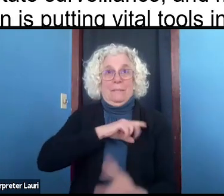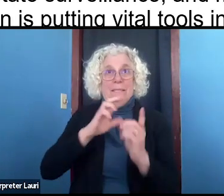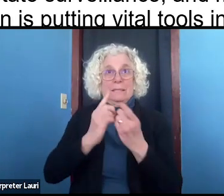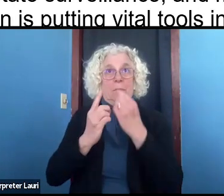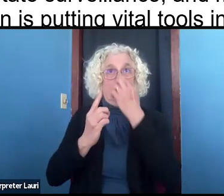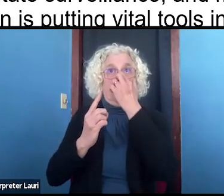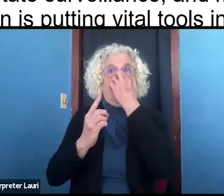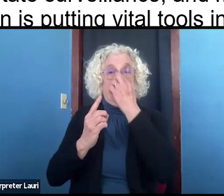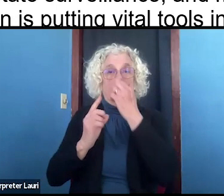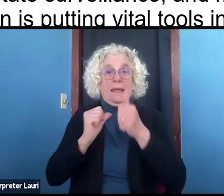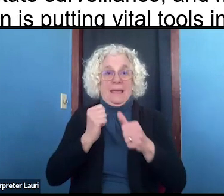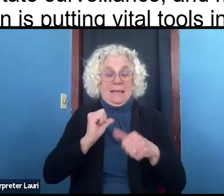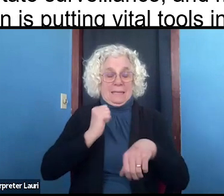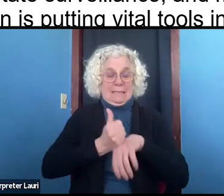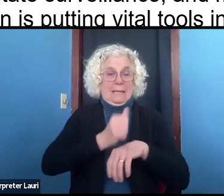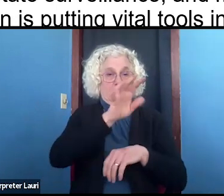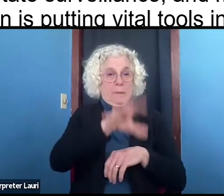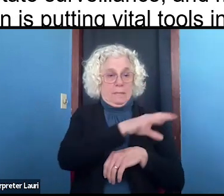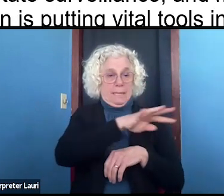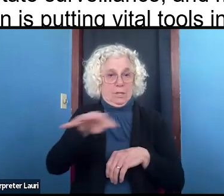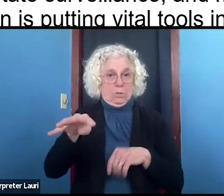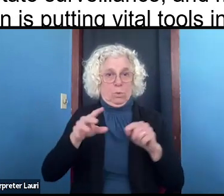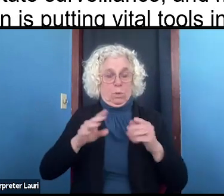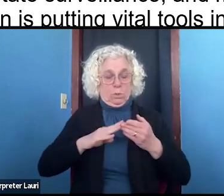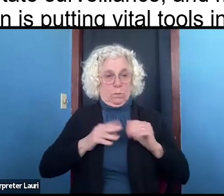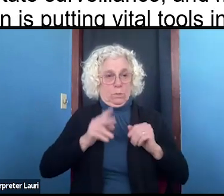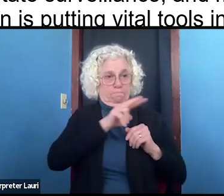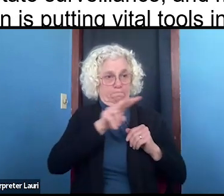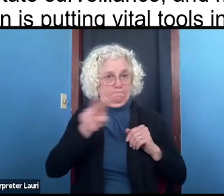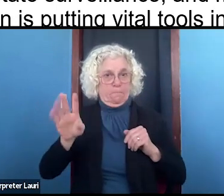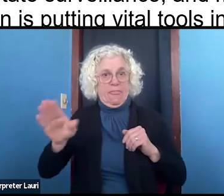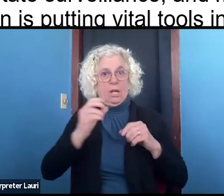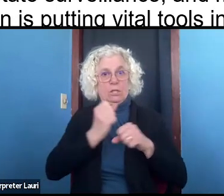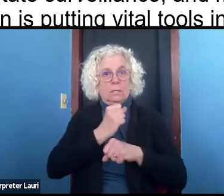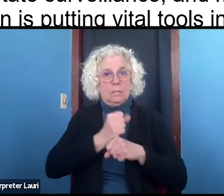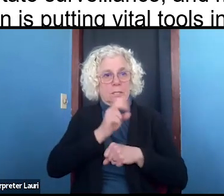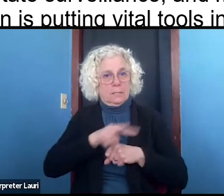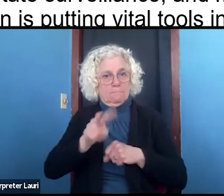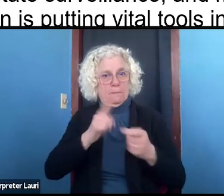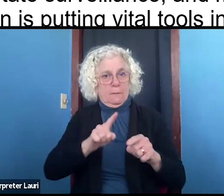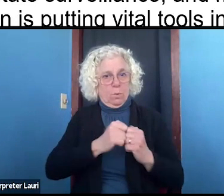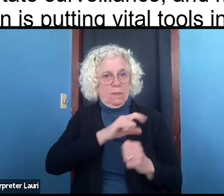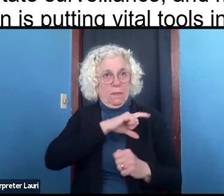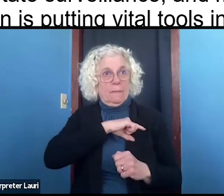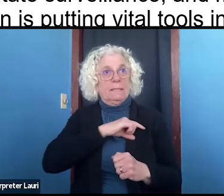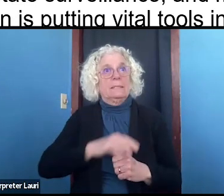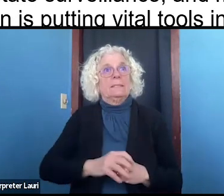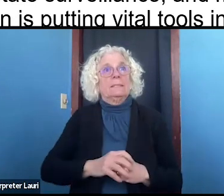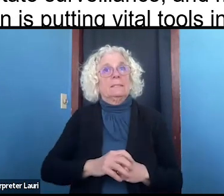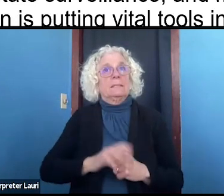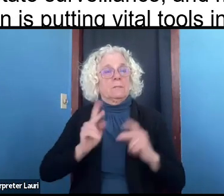which allows community members to explore and review policing statistics so behavioral health authorities can take similar measures in order to create